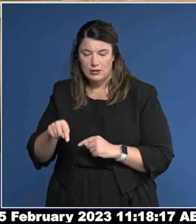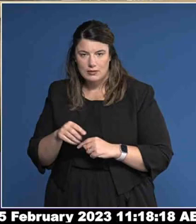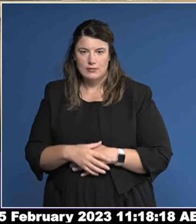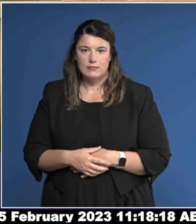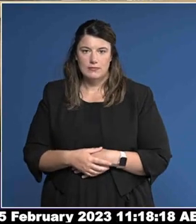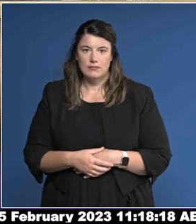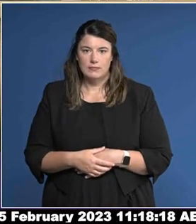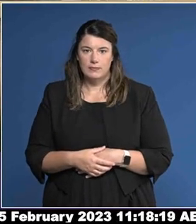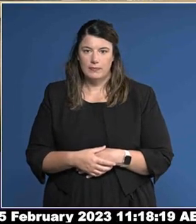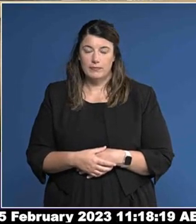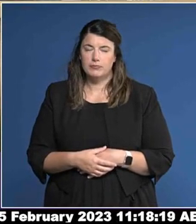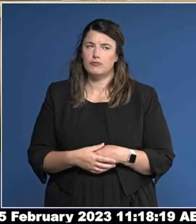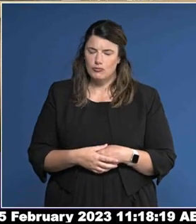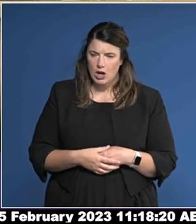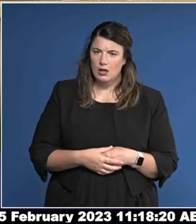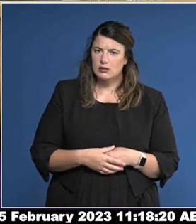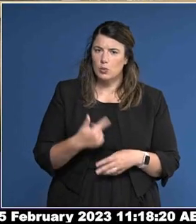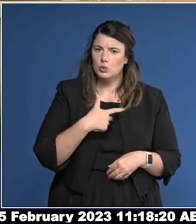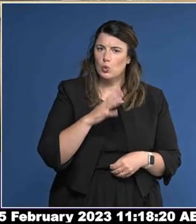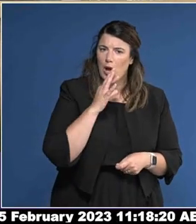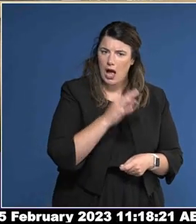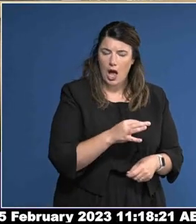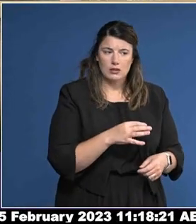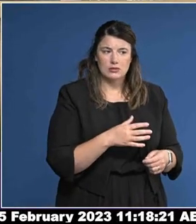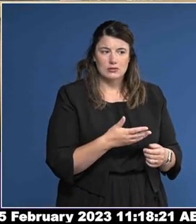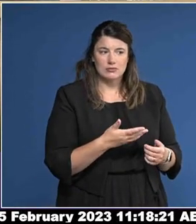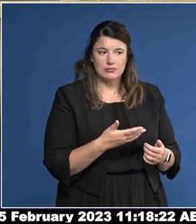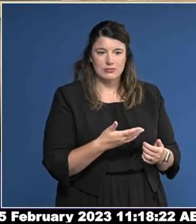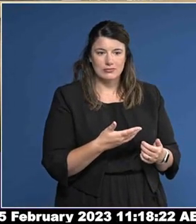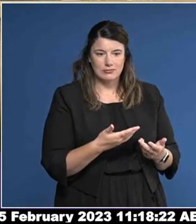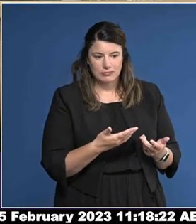Because that tension may have a flow-on effect, may it not, to the safety in the